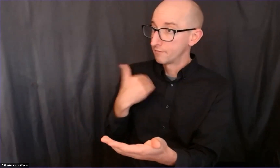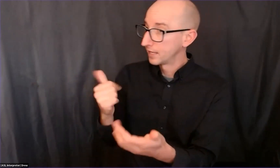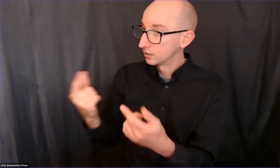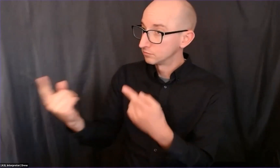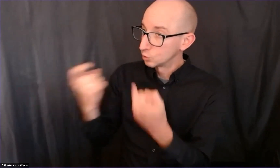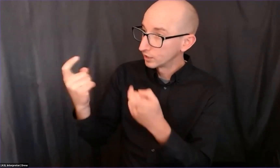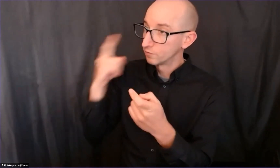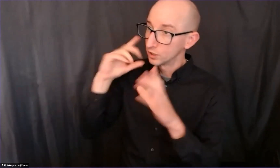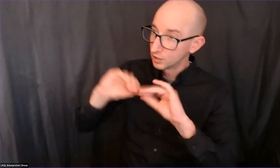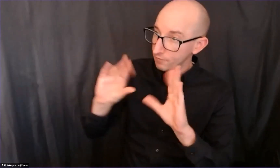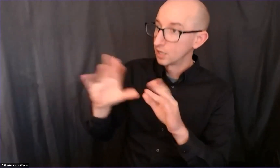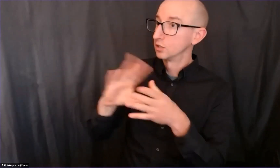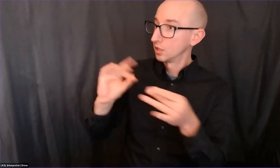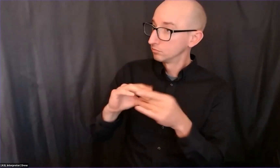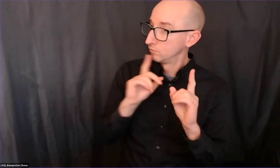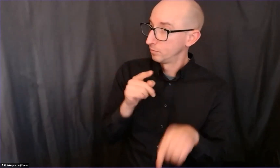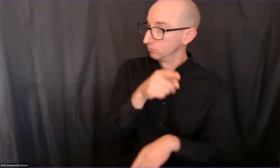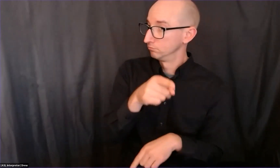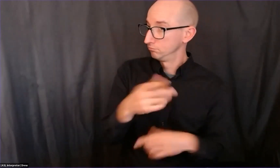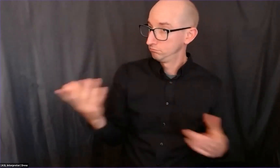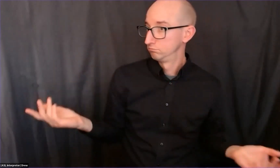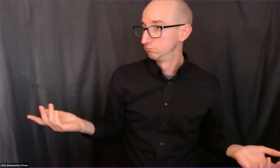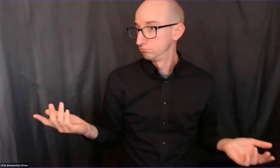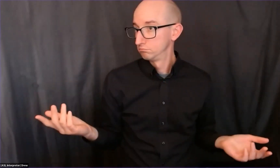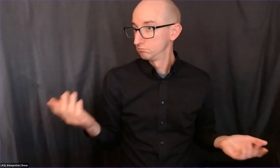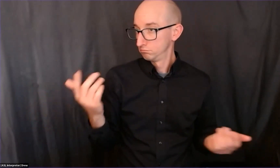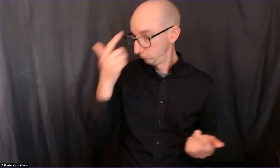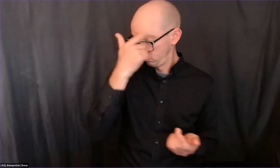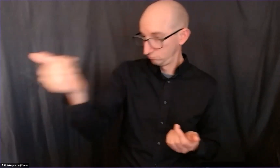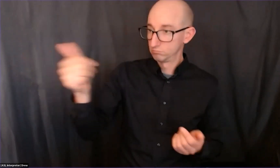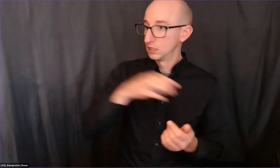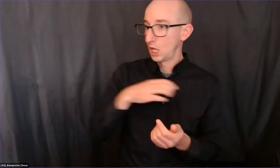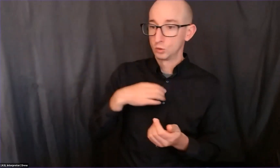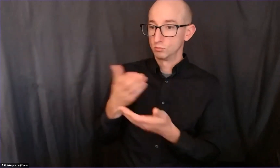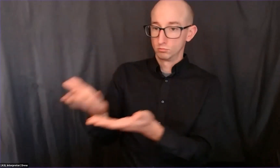than imported equipment. And we also heard that there are long-time horizons for electric